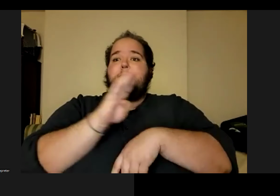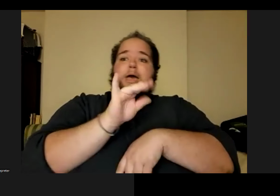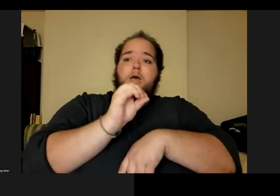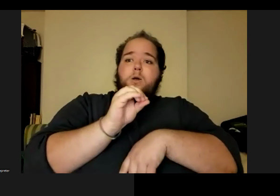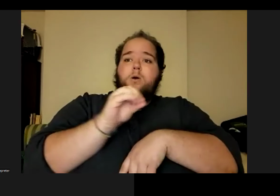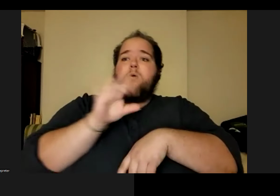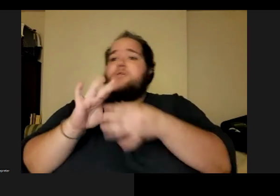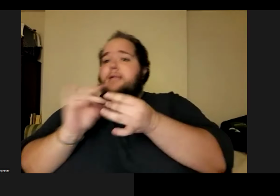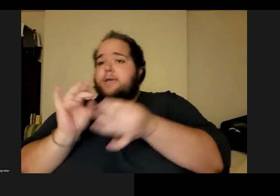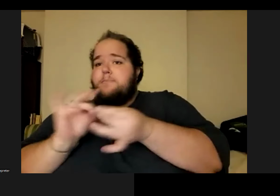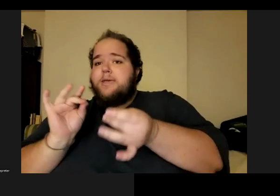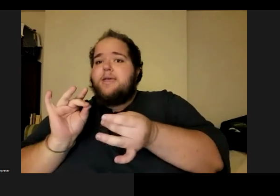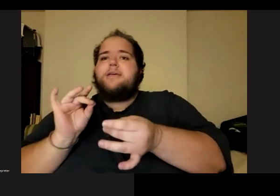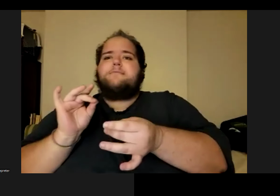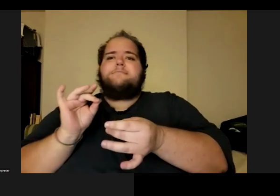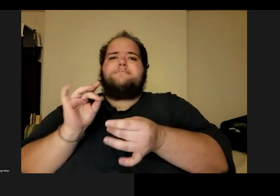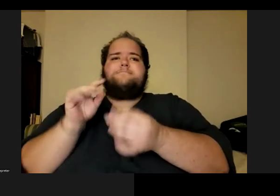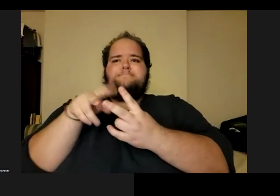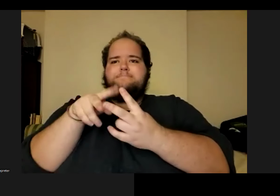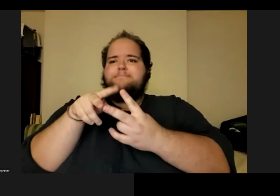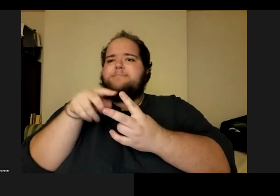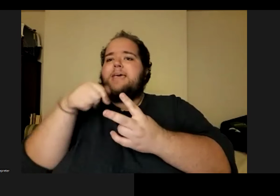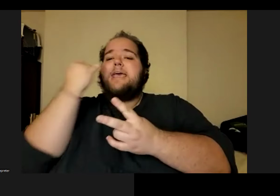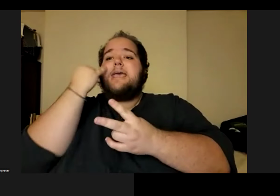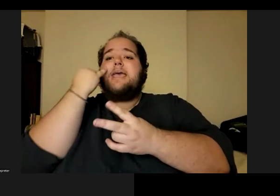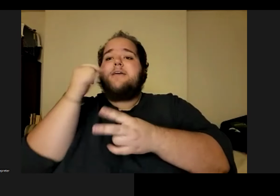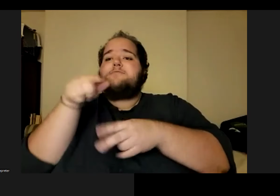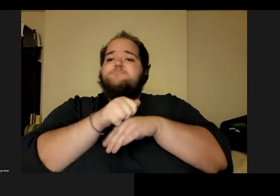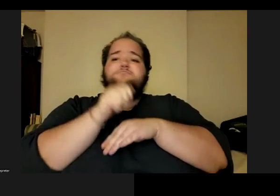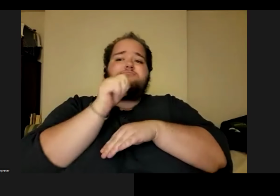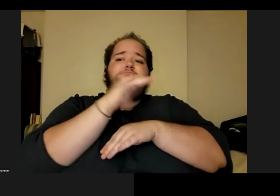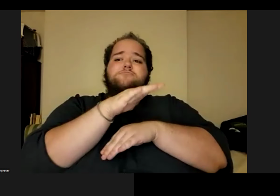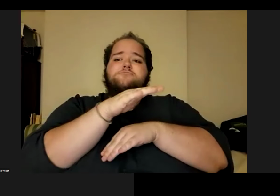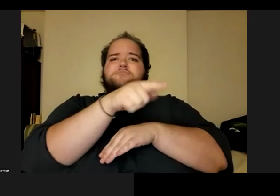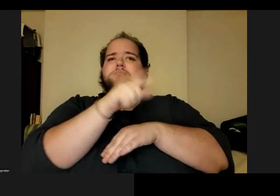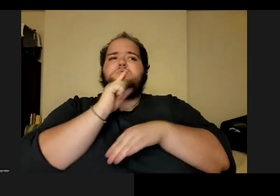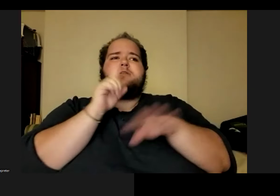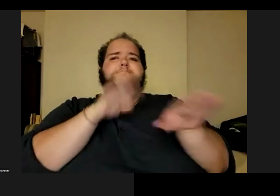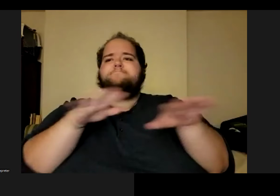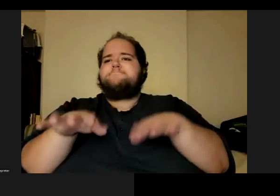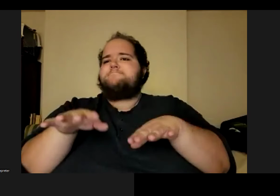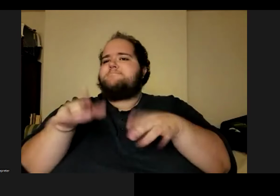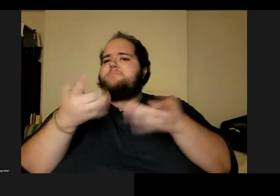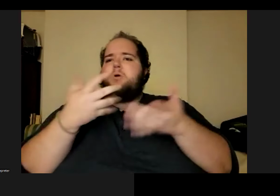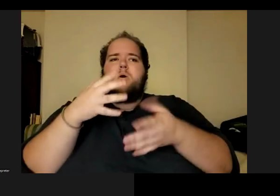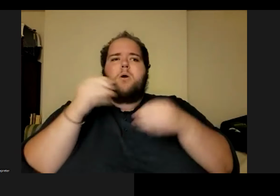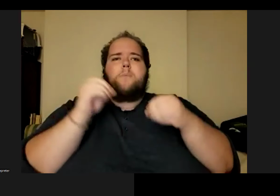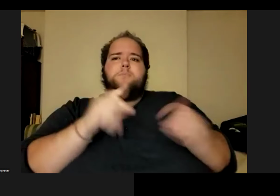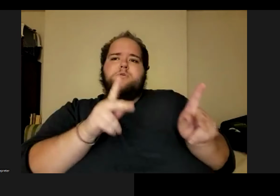If you're sending to these like somewhere that's more of a casual opportunity versus an opportunity that's really,